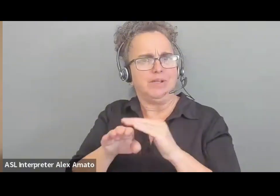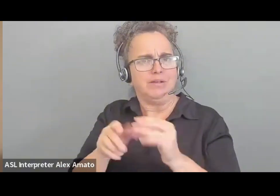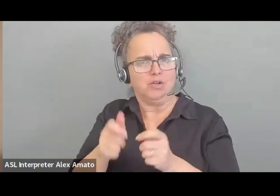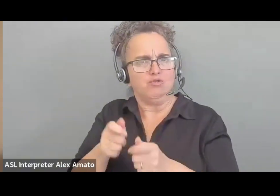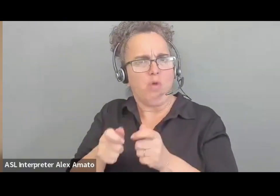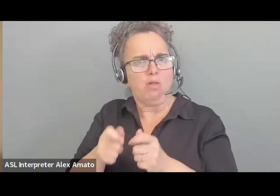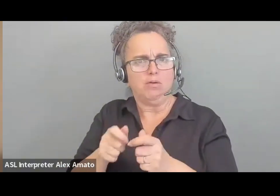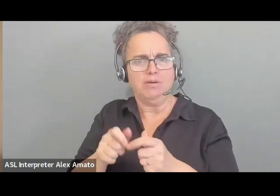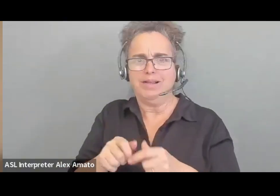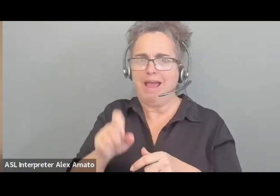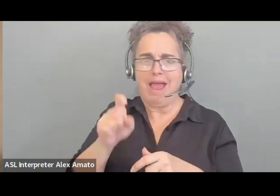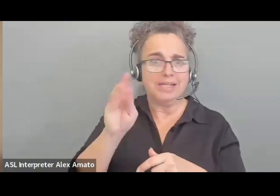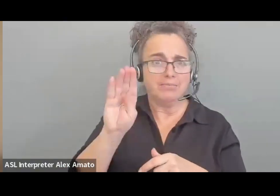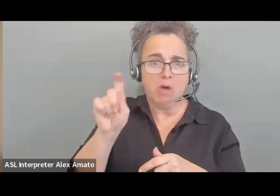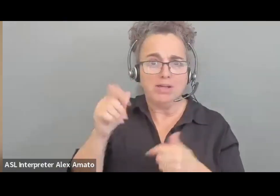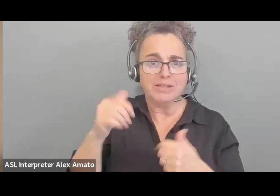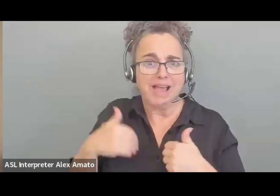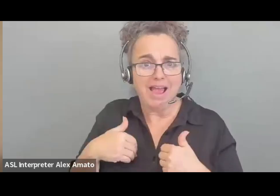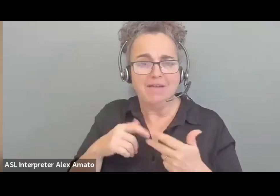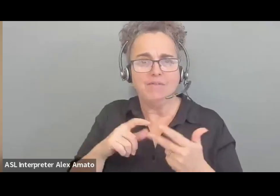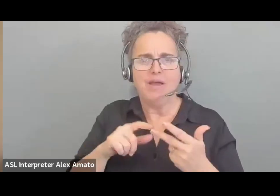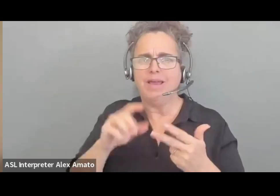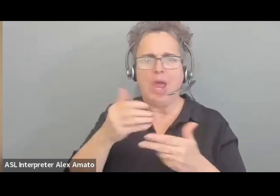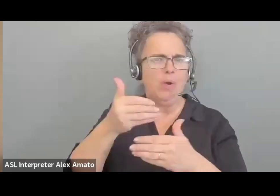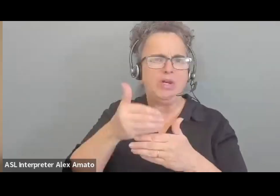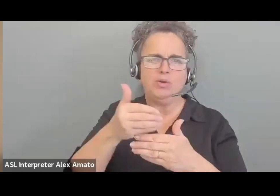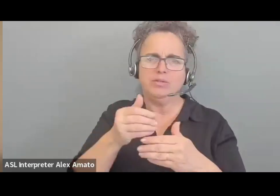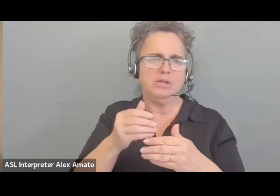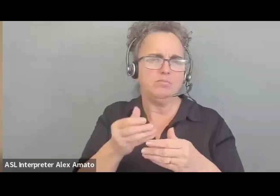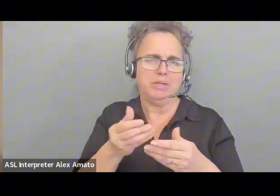and Windows has been pioneering accessibility for decades as well.